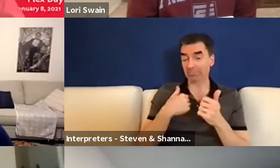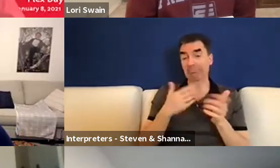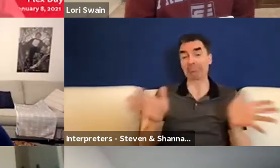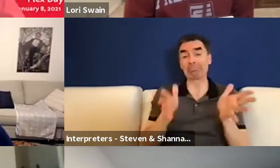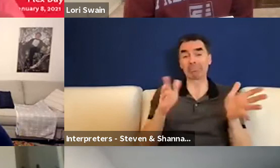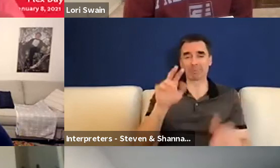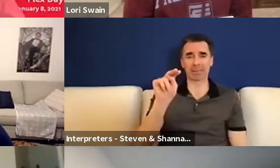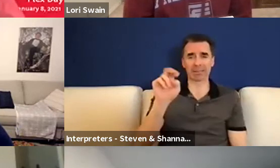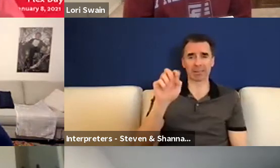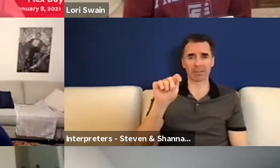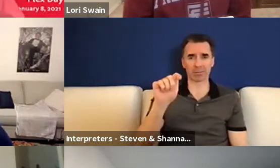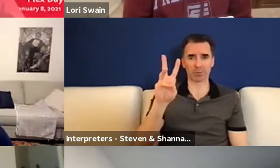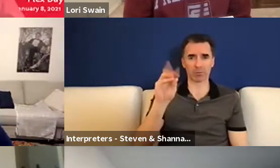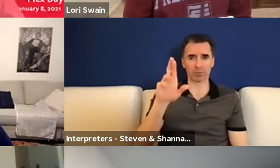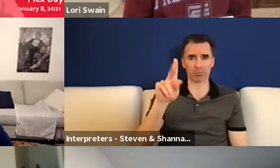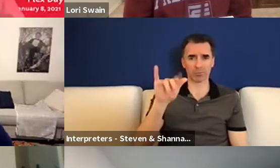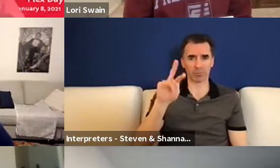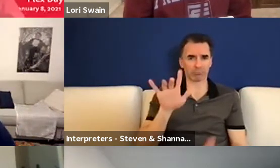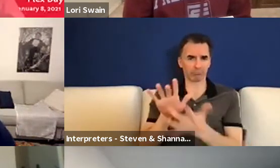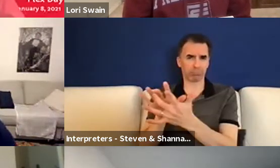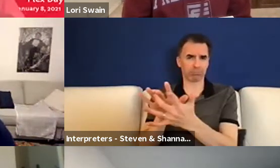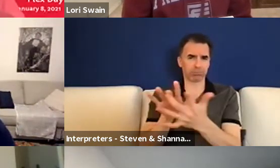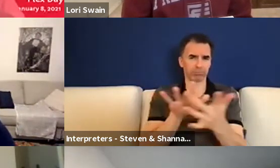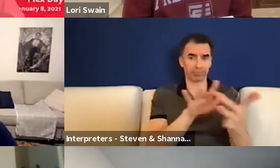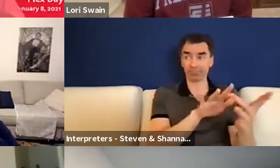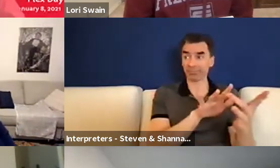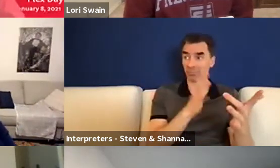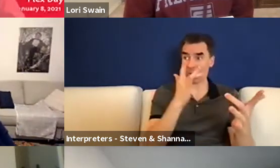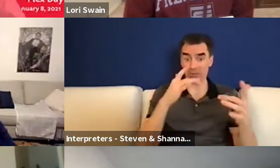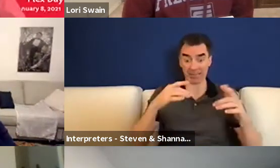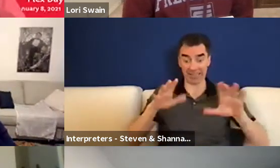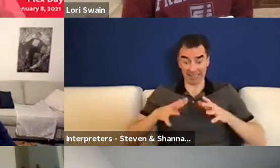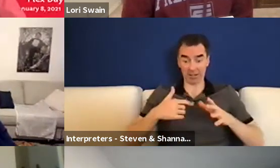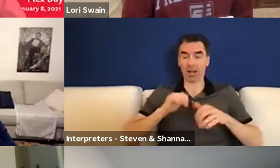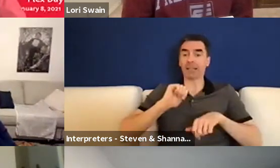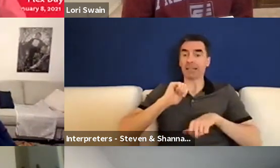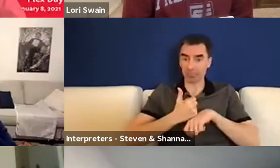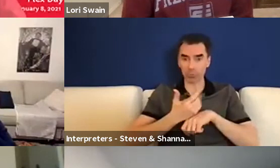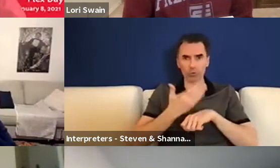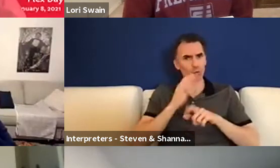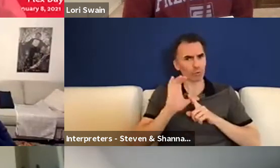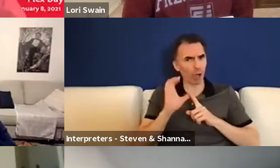culture and our division has been established. And again, we work with amazing office staff when I first got into the